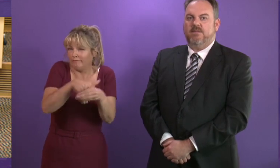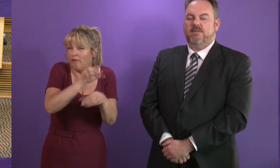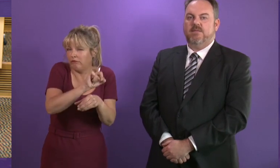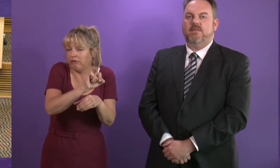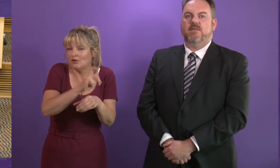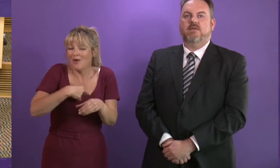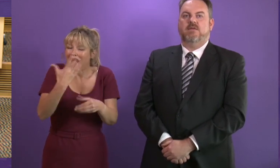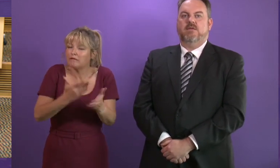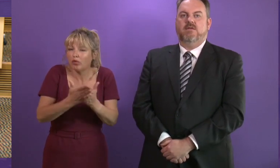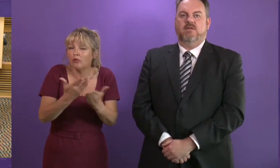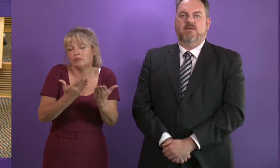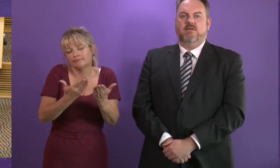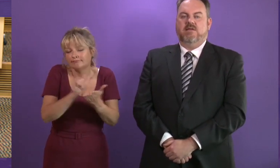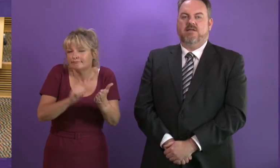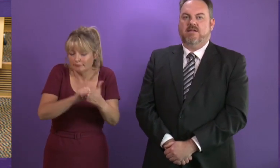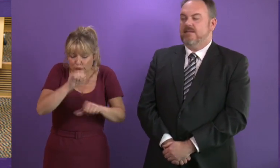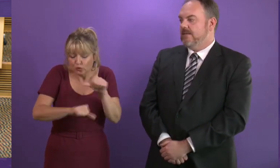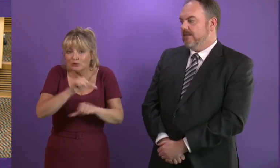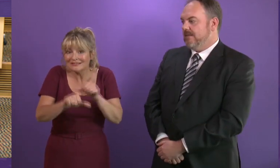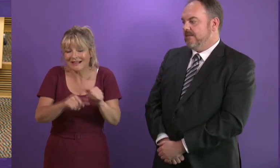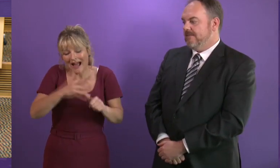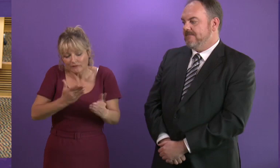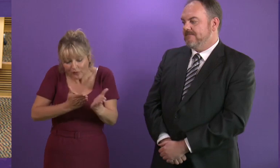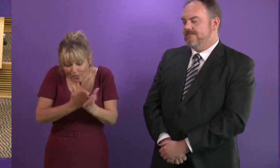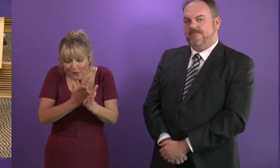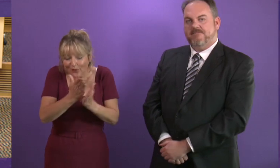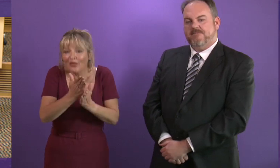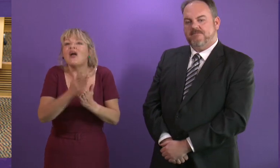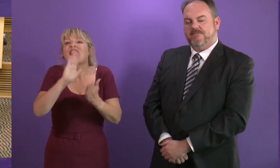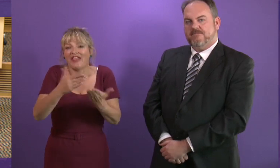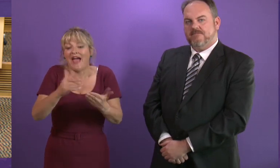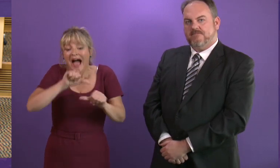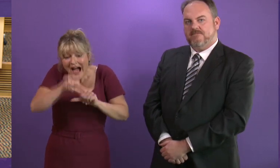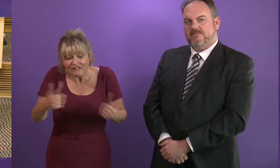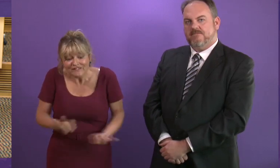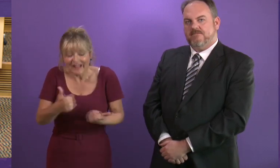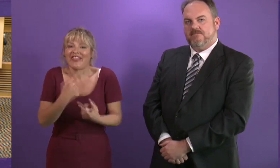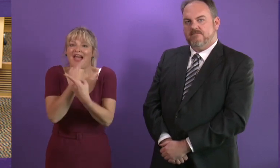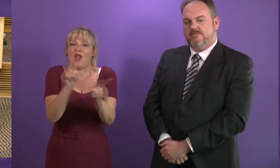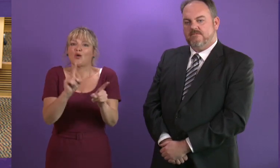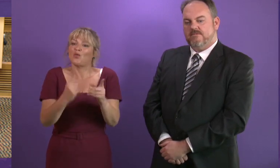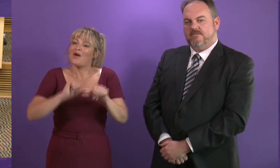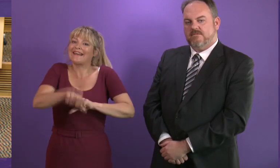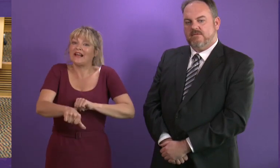before we can announce the next steps, but we want to be in a position to do that as soon as possible. Independence Referendum